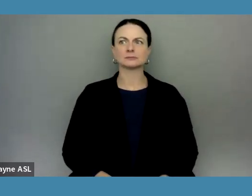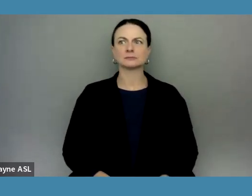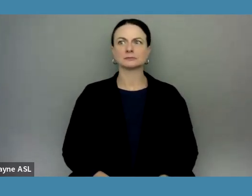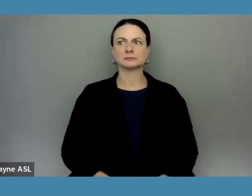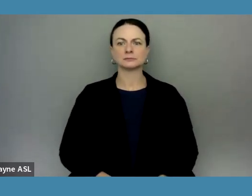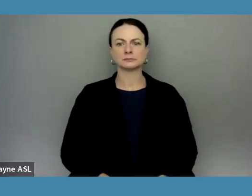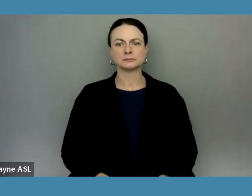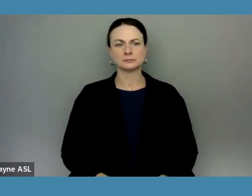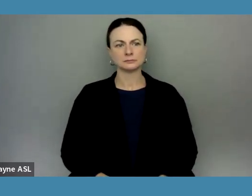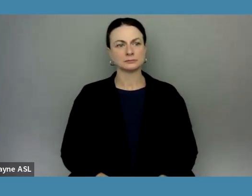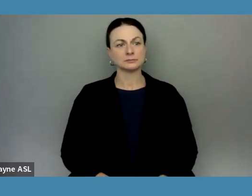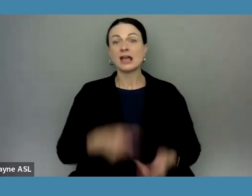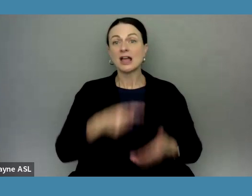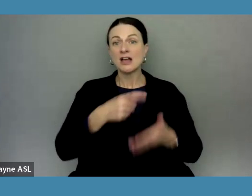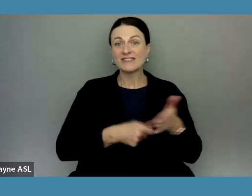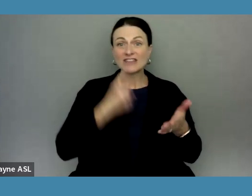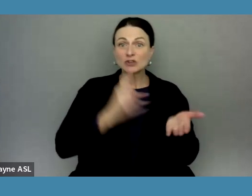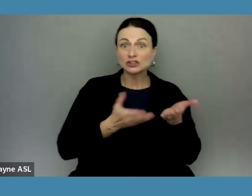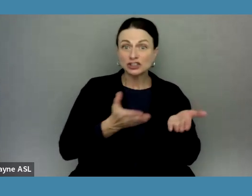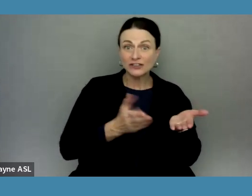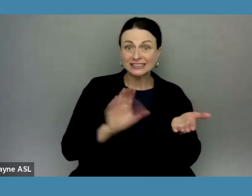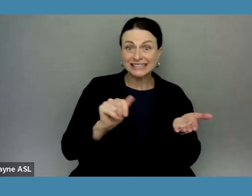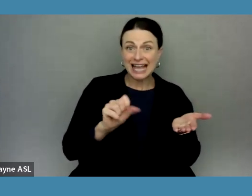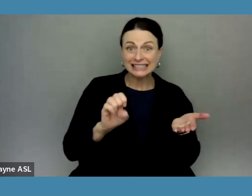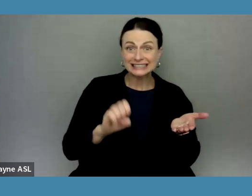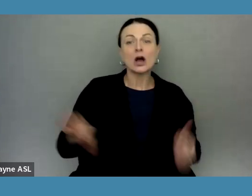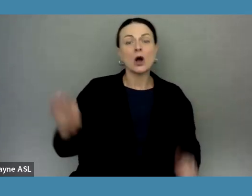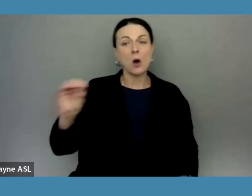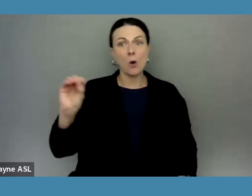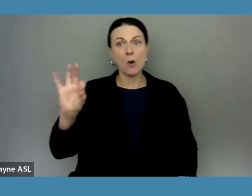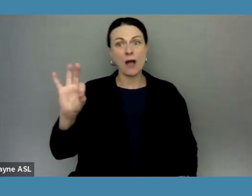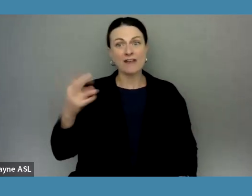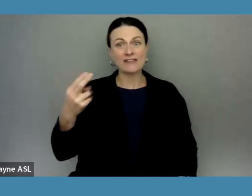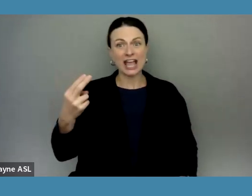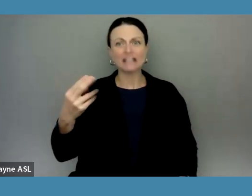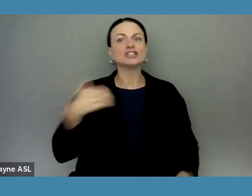In fee for service cases, OFH has jurisdiction when the agency